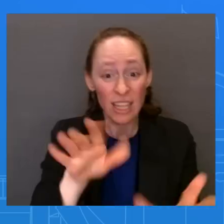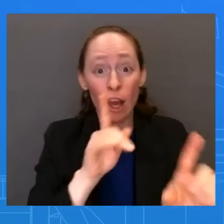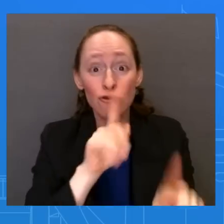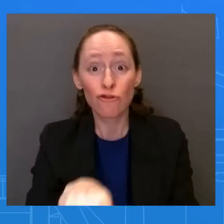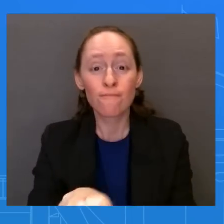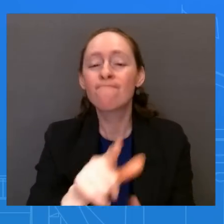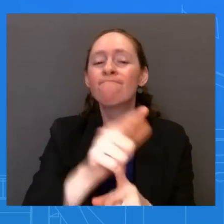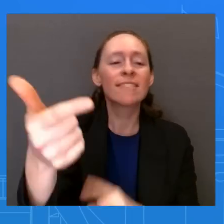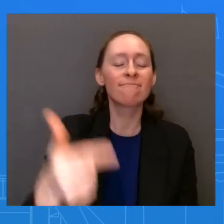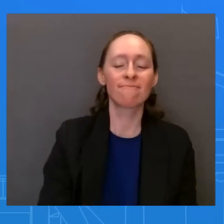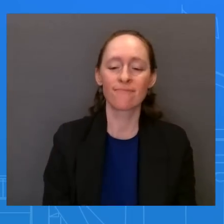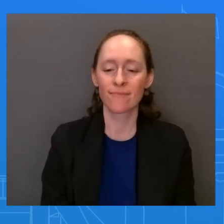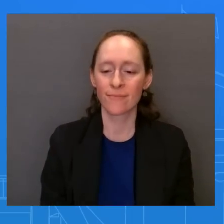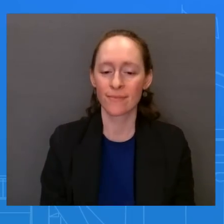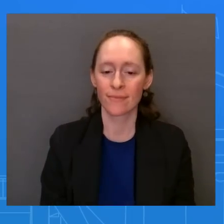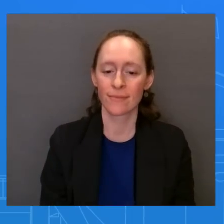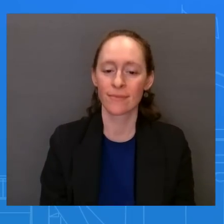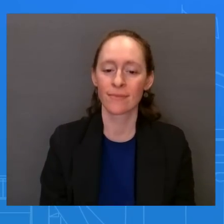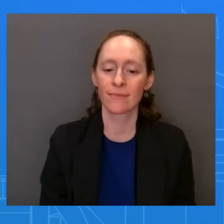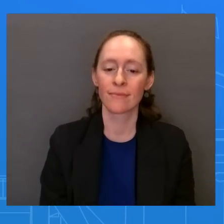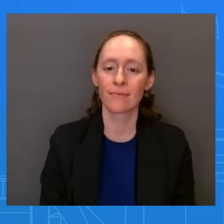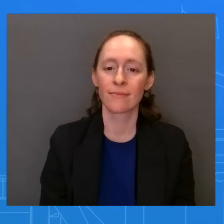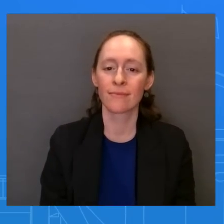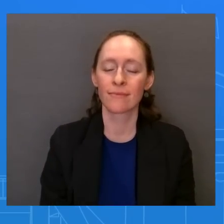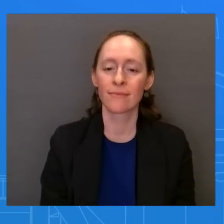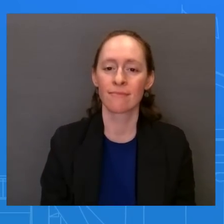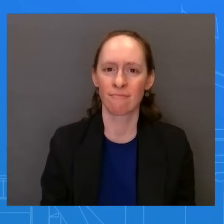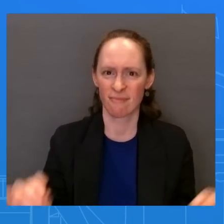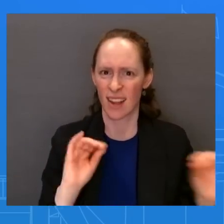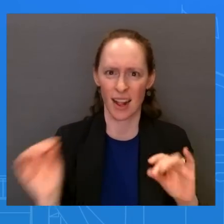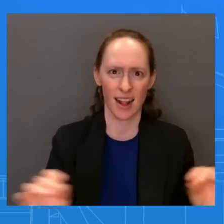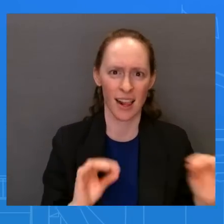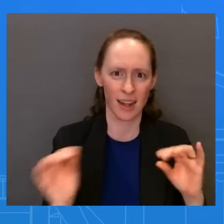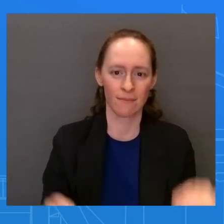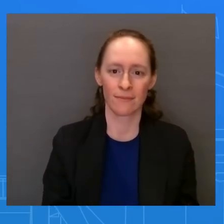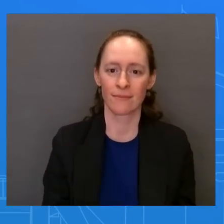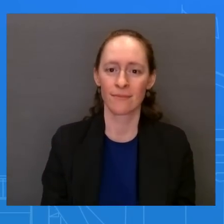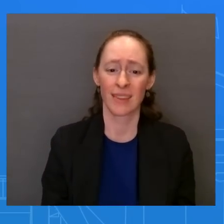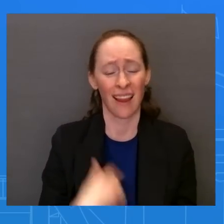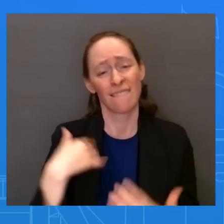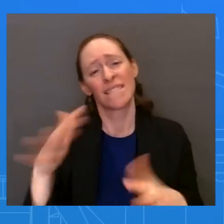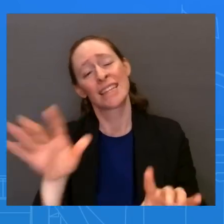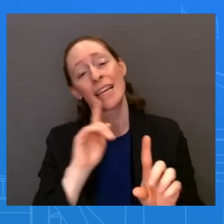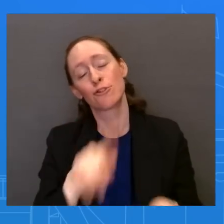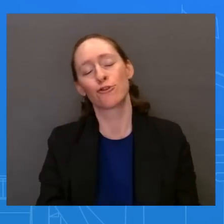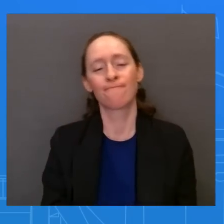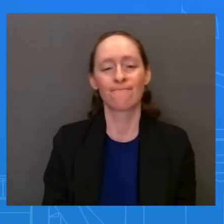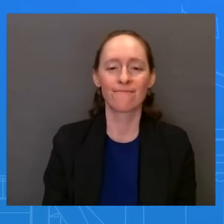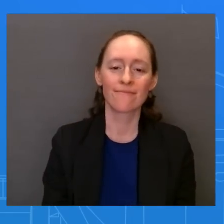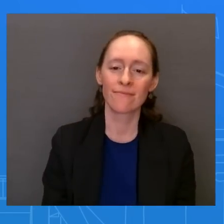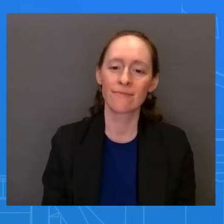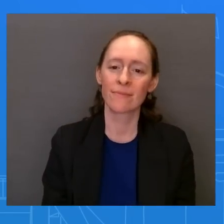Ms. Jean-Pierre: Q But I also wanted to ask you -- Go ahead. Go ahead. No, go ahead. I already answered your question. The Press: I have two -- >> The Press: You really didn't. Ms. Jean-Pierre: Well, I -- I did. The Press: No, you didn't. You gave a non-answer answer.